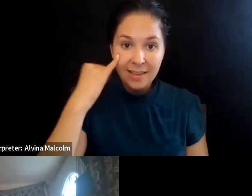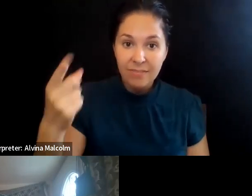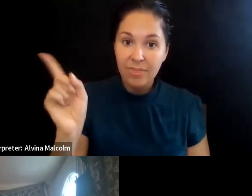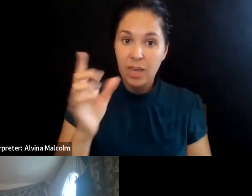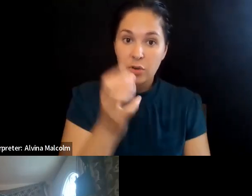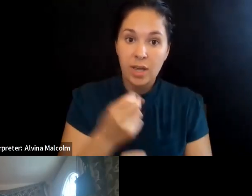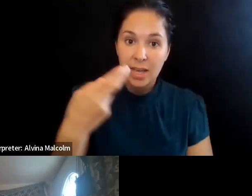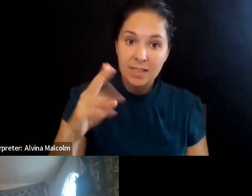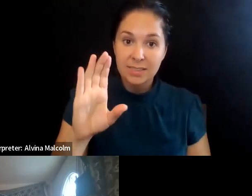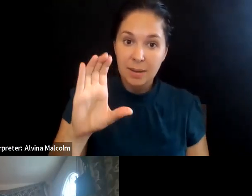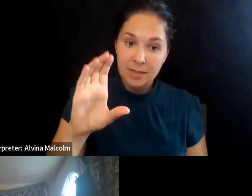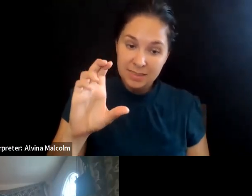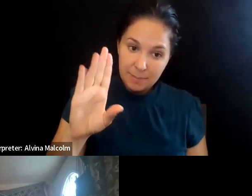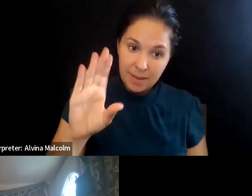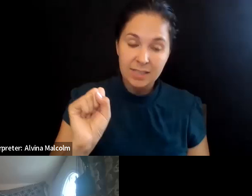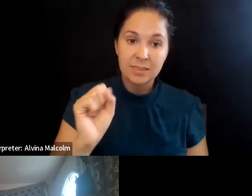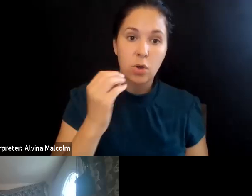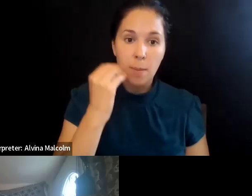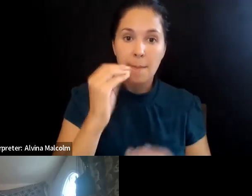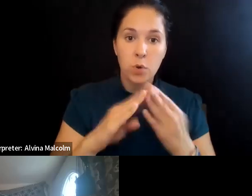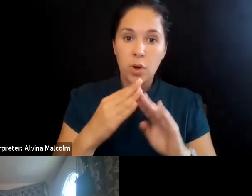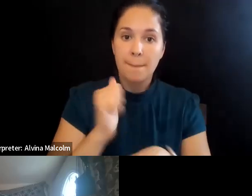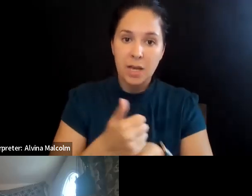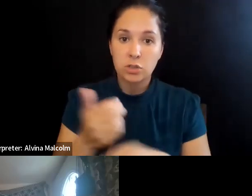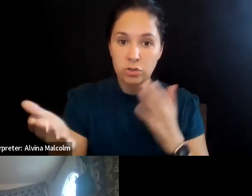array of reasons. Many of our